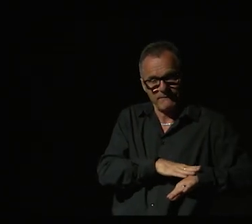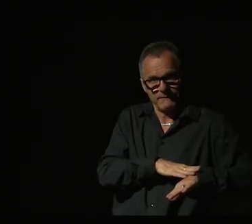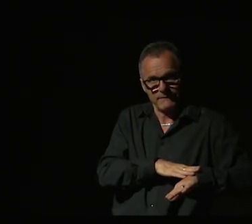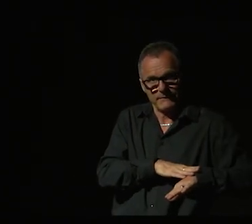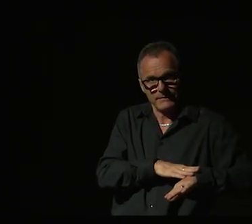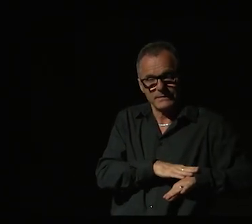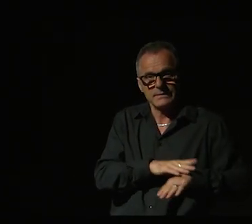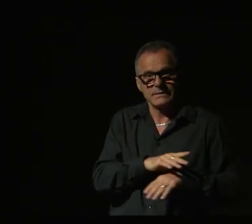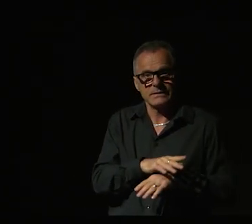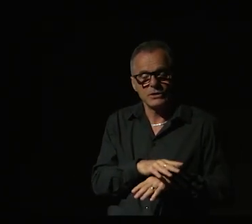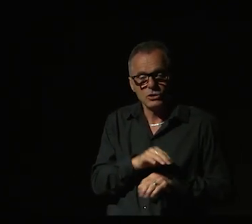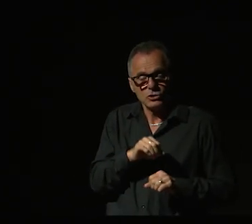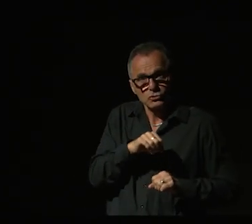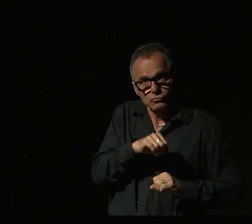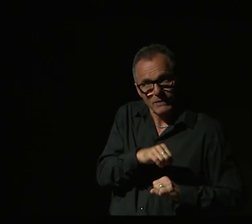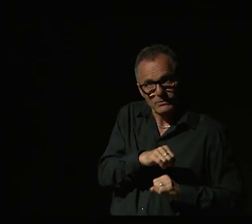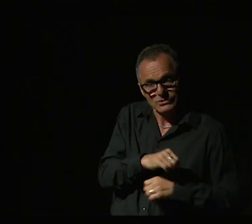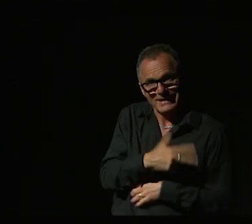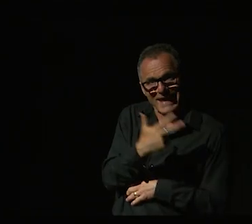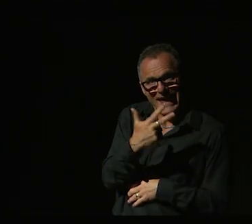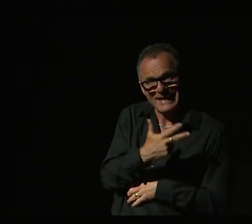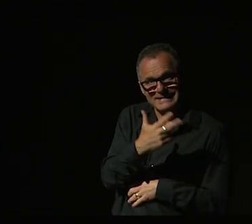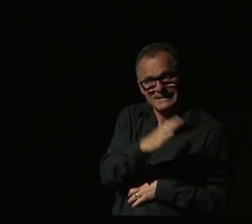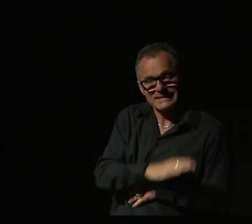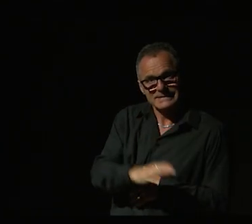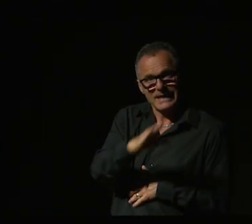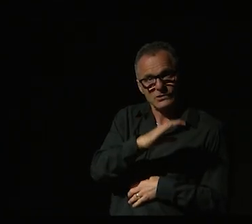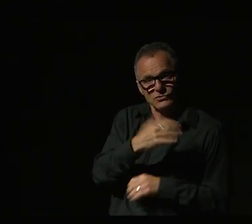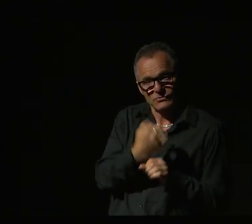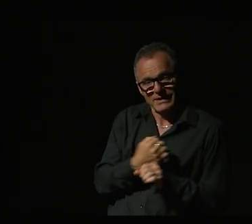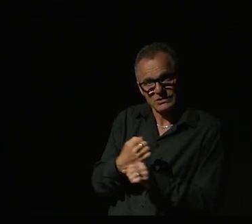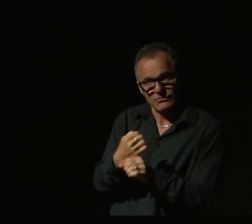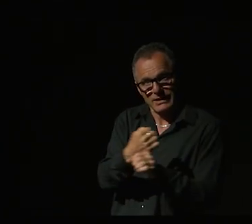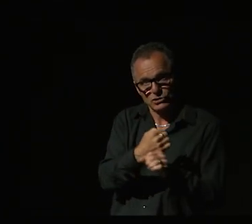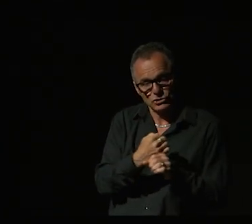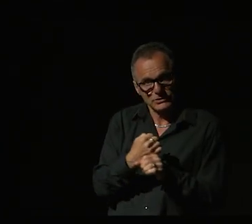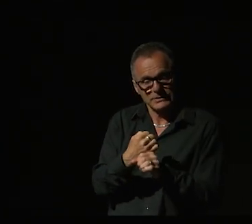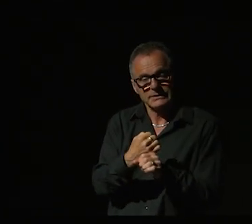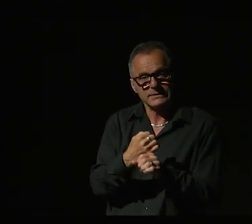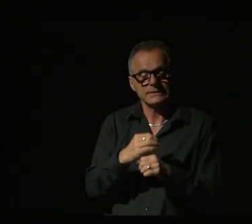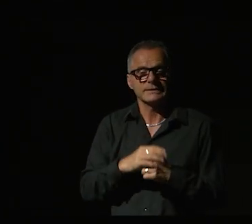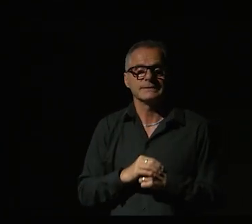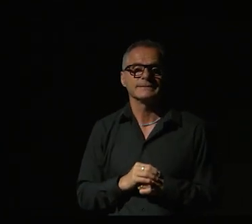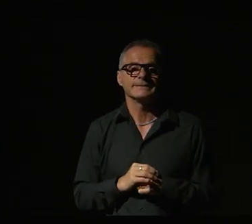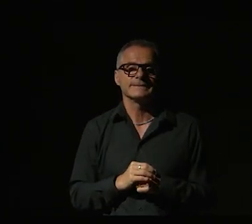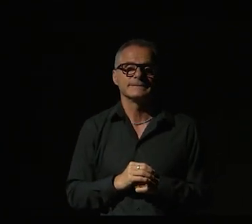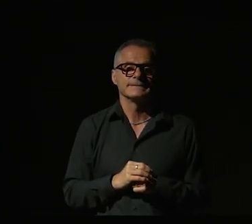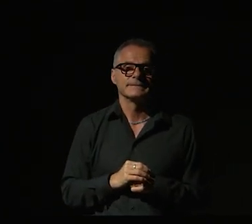the crouching one has an 18th-century restoration. So the head is new and you see parts of the little putto arms are new.